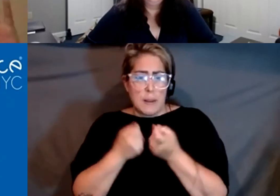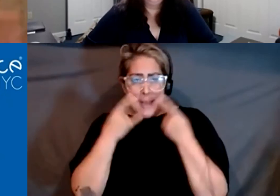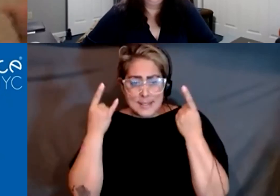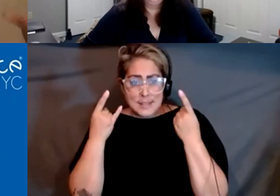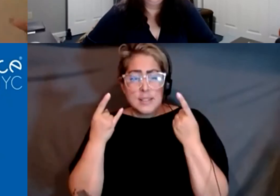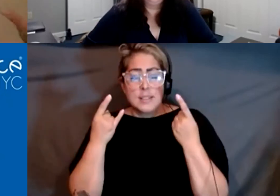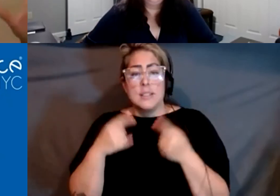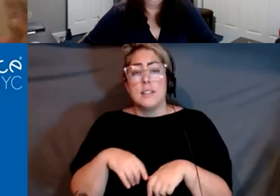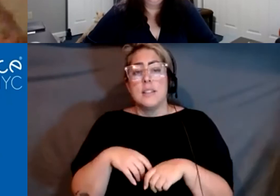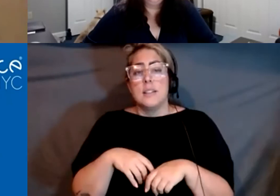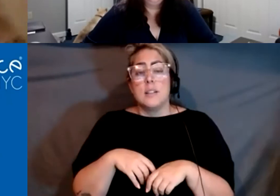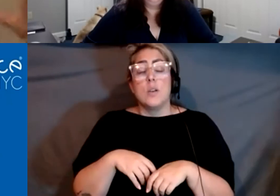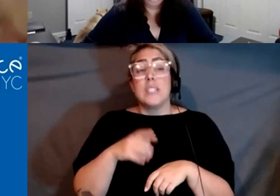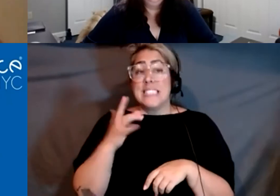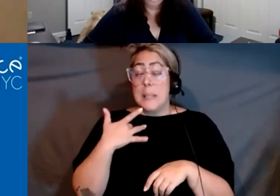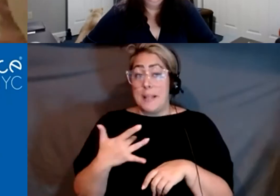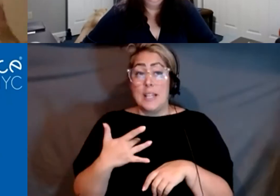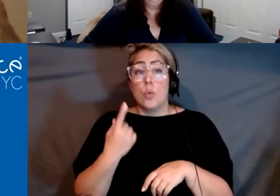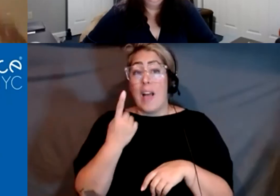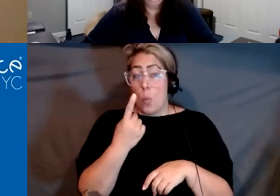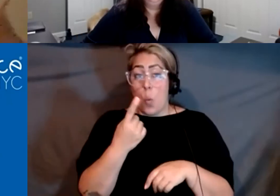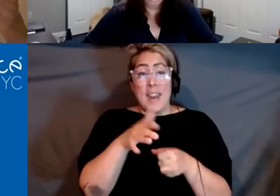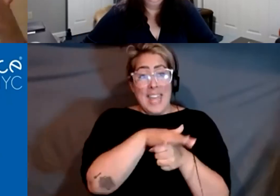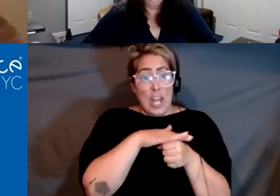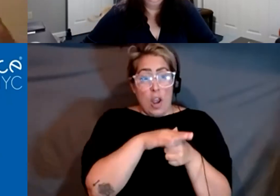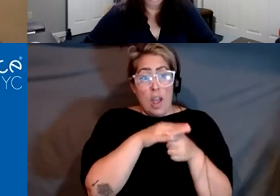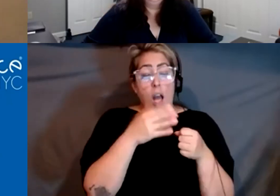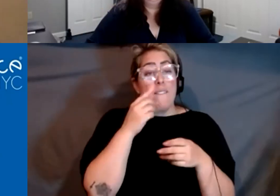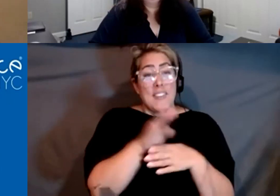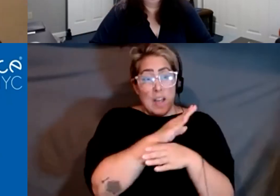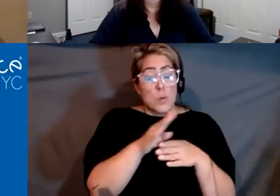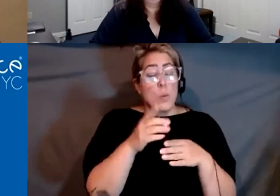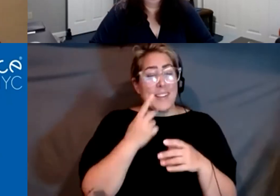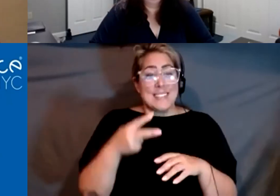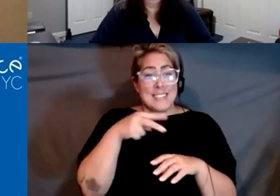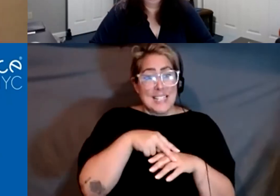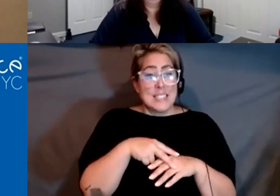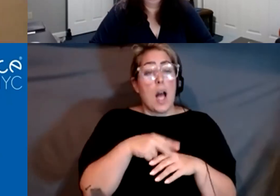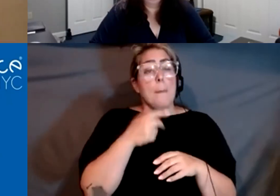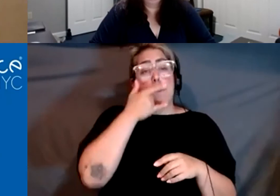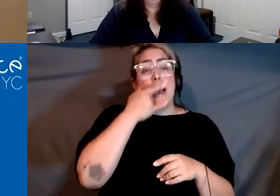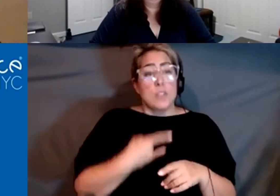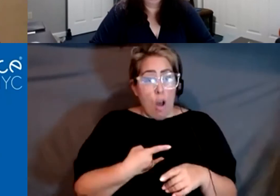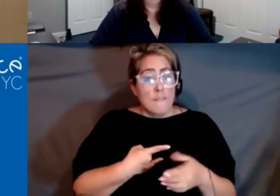can consume your drink. Stand up. Taker mask off. If you are returning to a dance floor